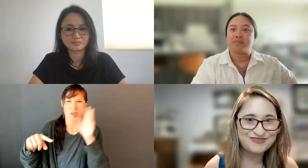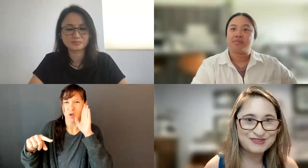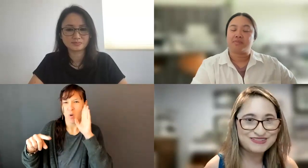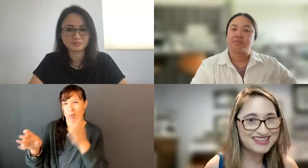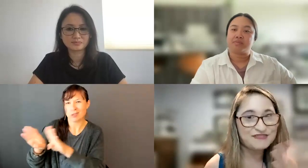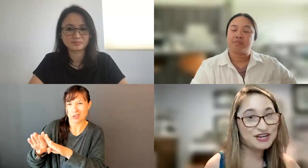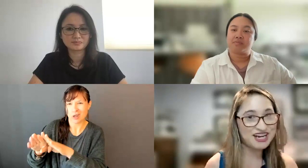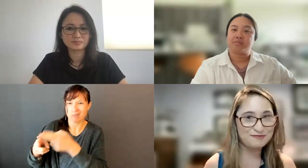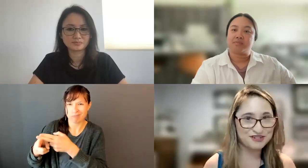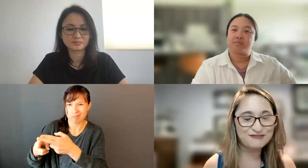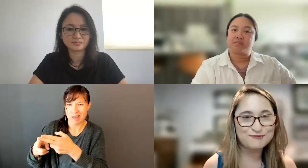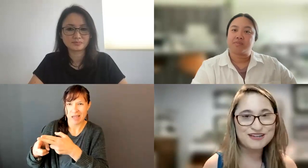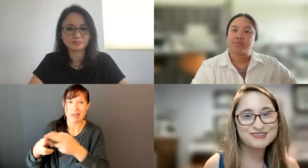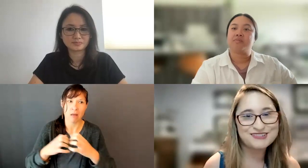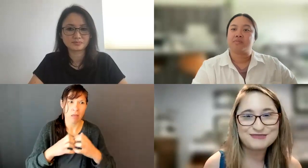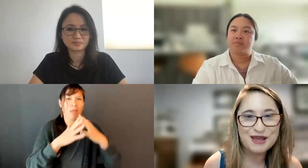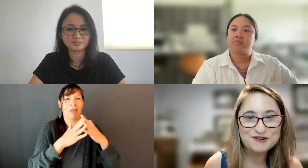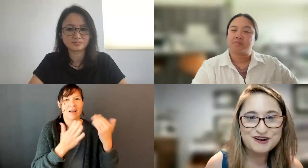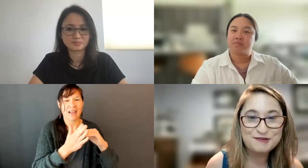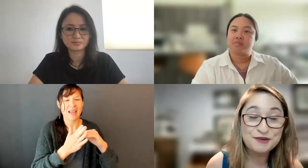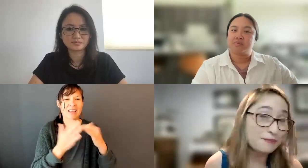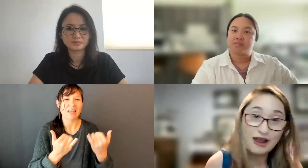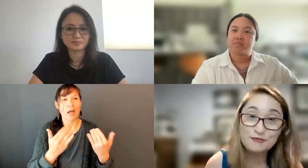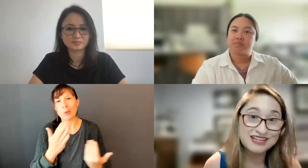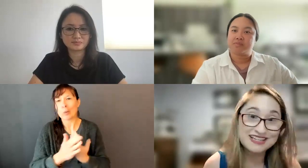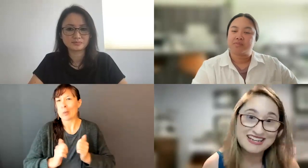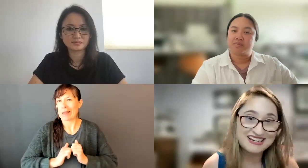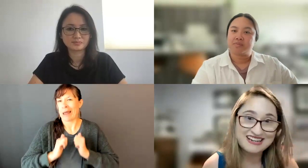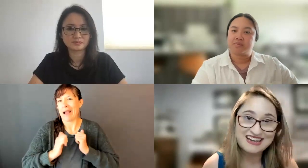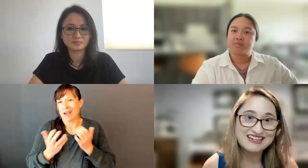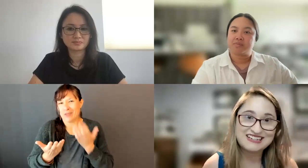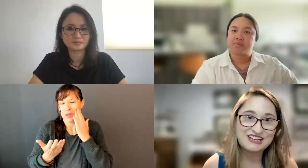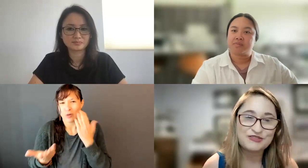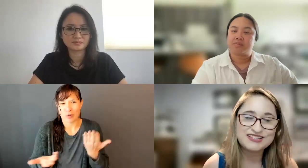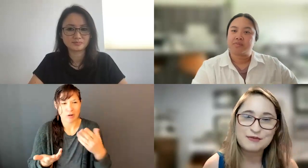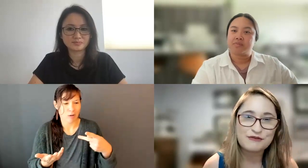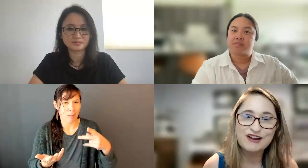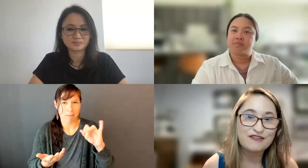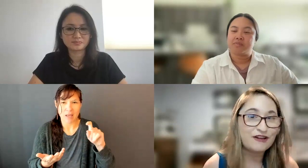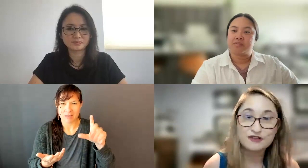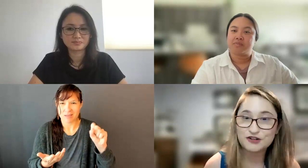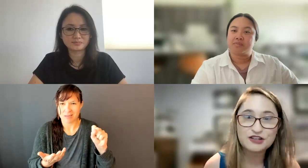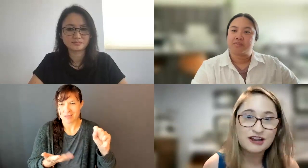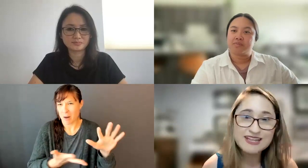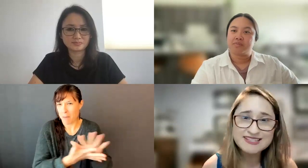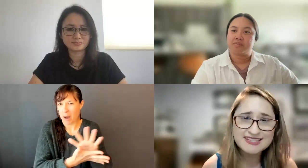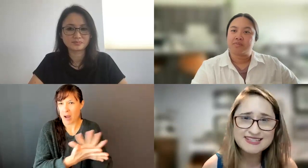So it's kind of a new chapter for Pixels n Paper. But I'm really excited and, you know, this time around I've learned a lot of lessons